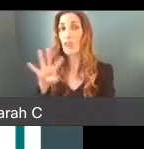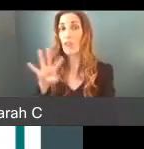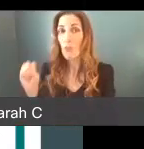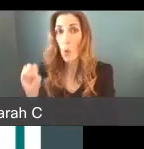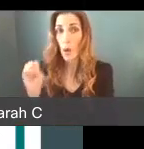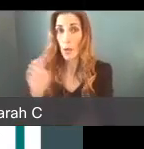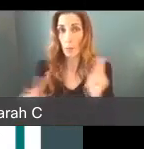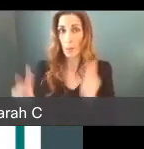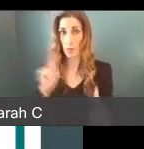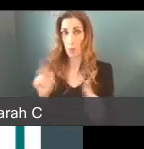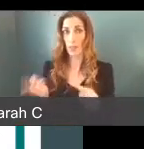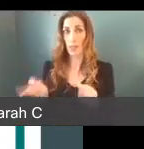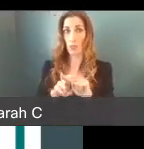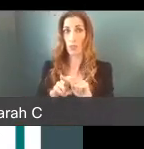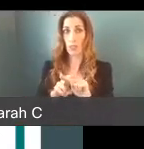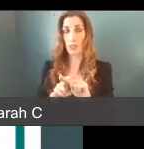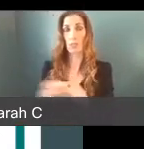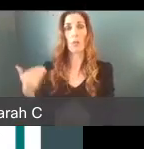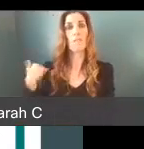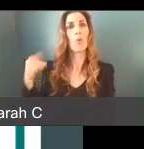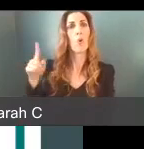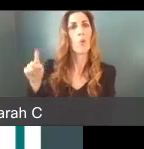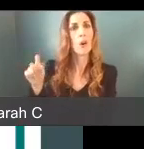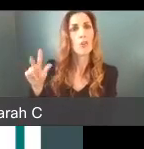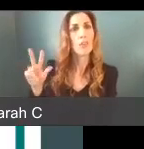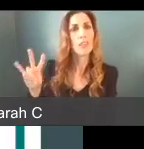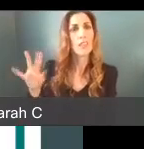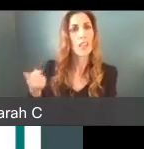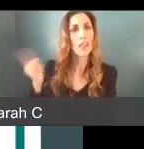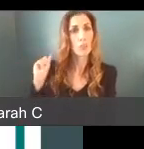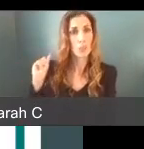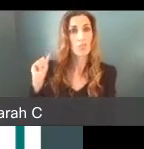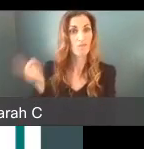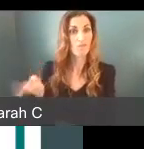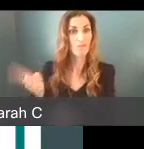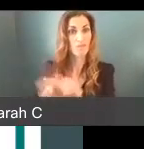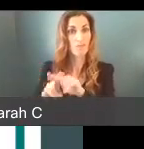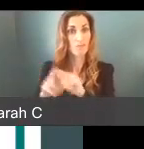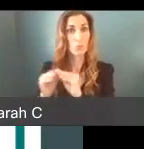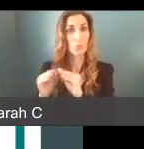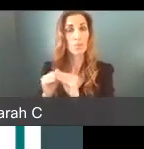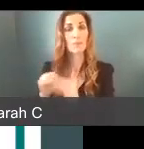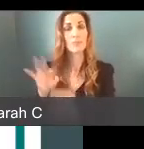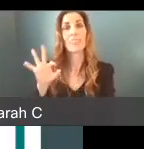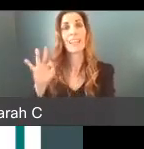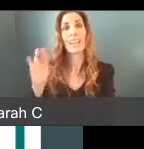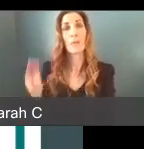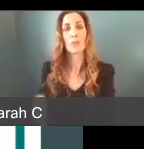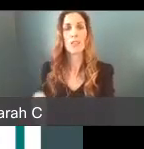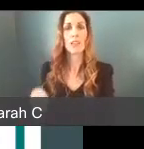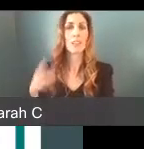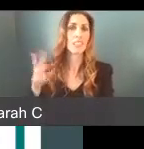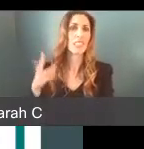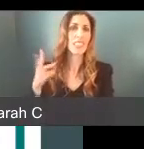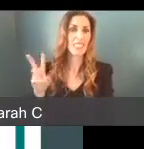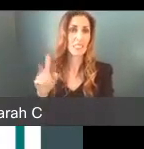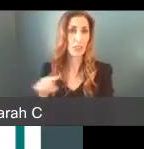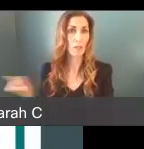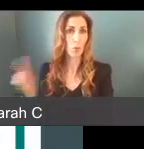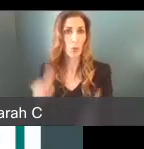We were at 137 last week. 9% or 16 of these individuals are requiring a ventilator.